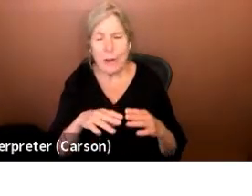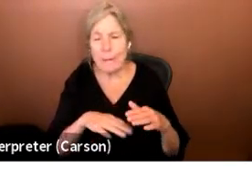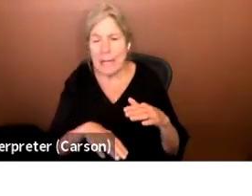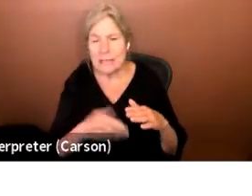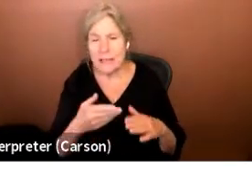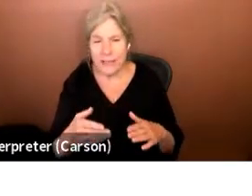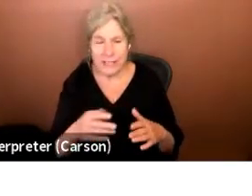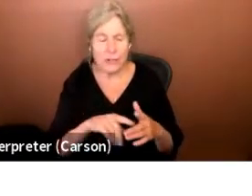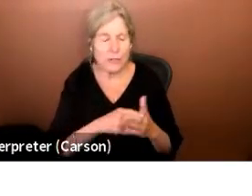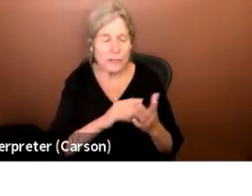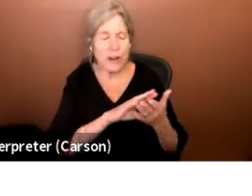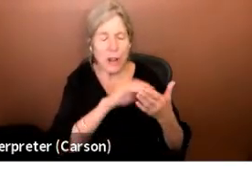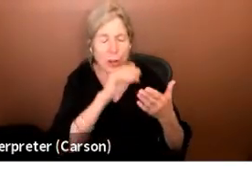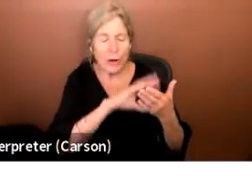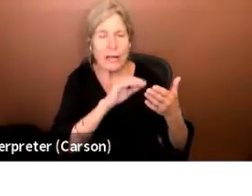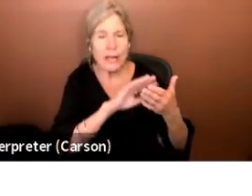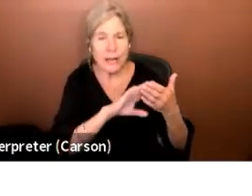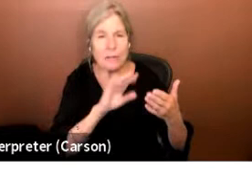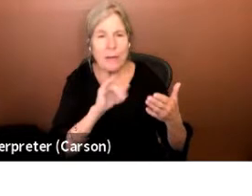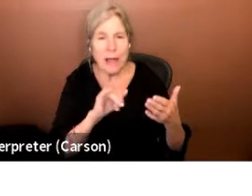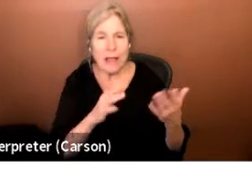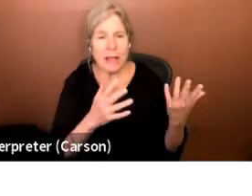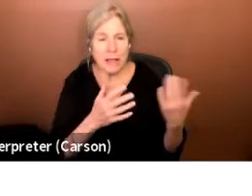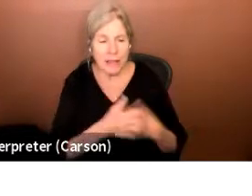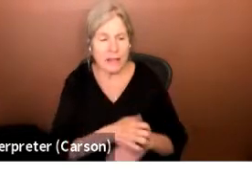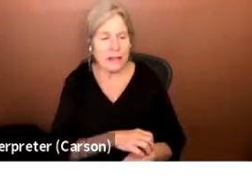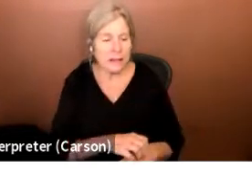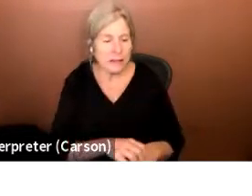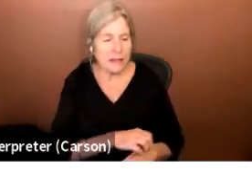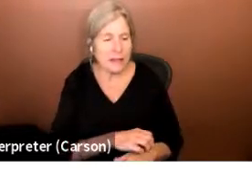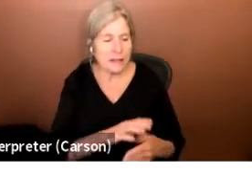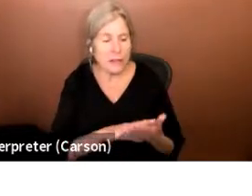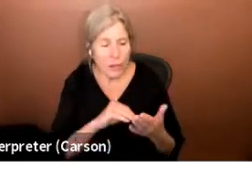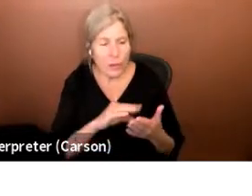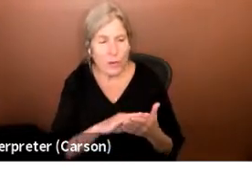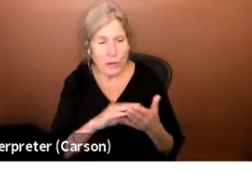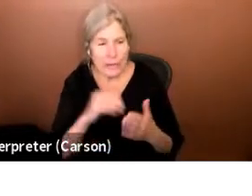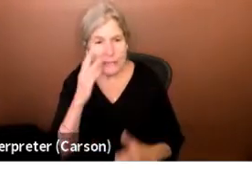learning. You learn enough of it. You learn a